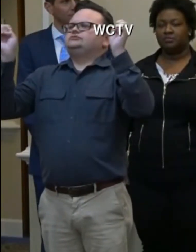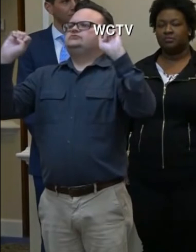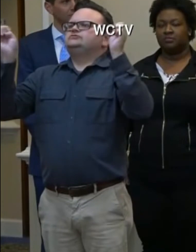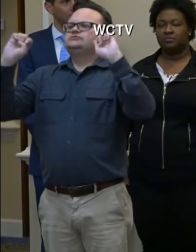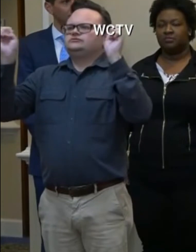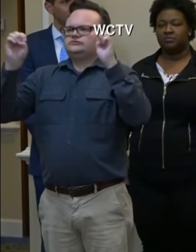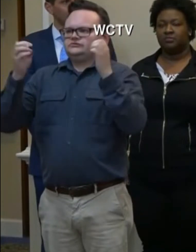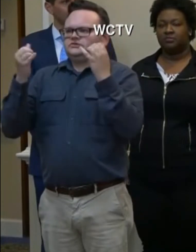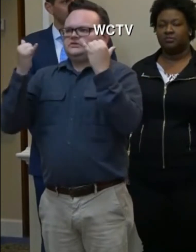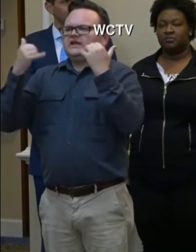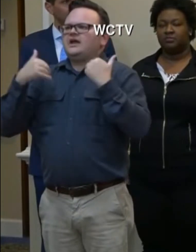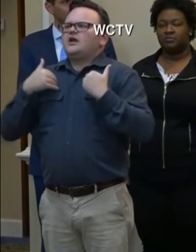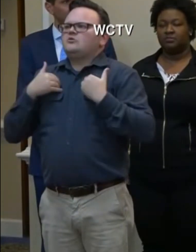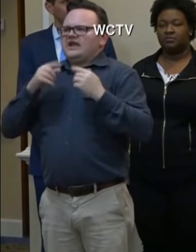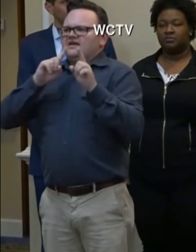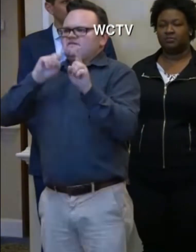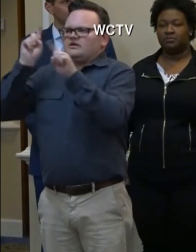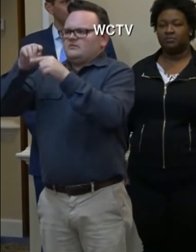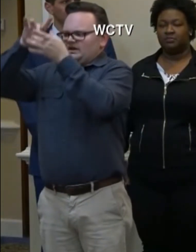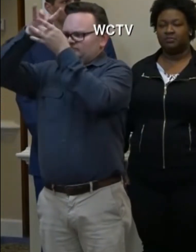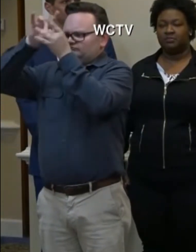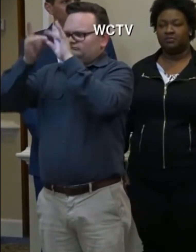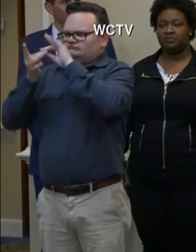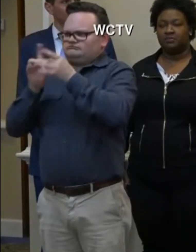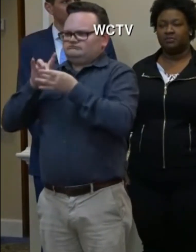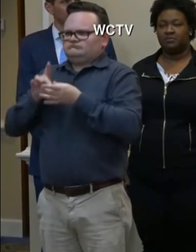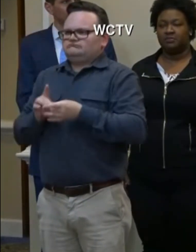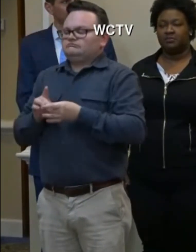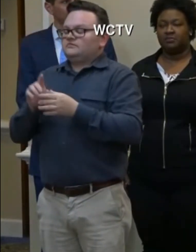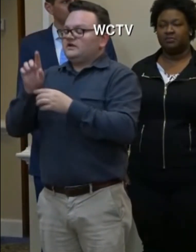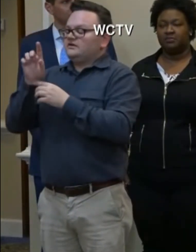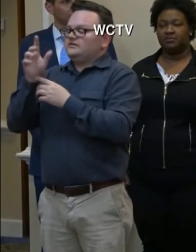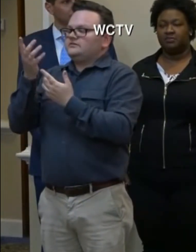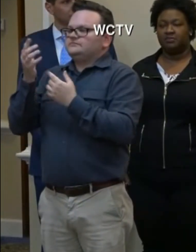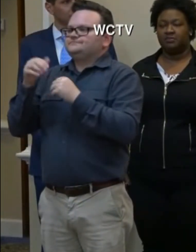structure between the Division of Emergency Management the Department of